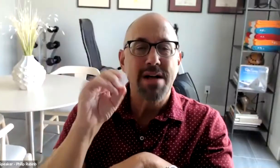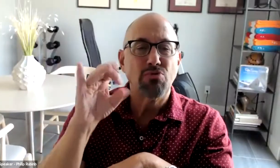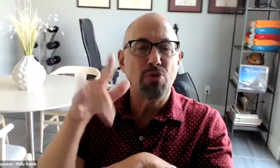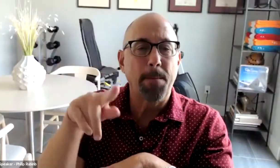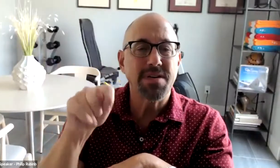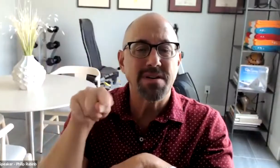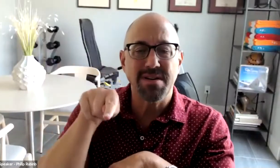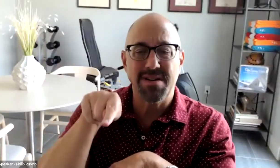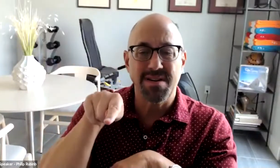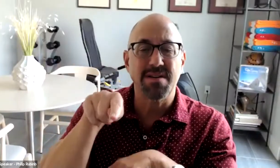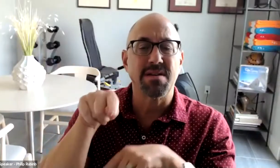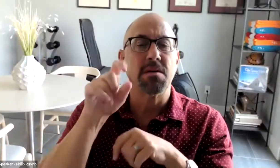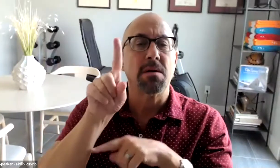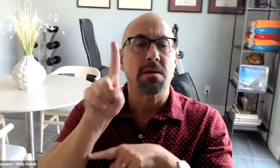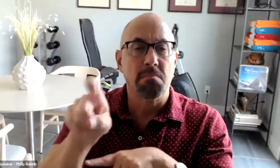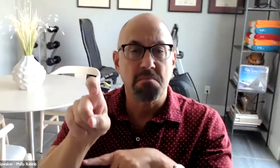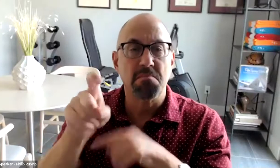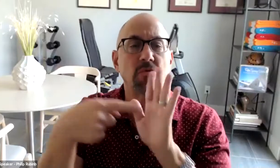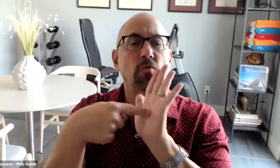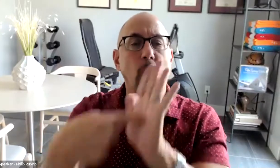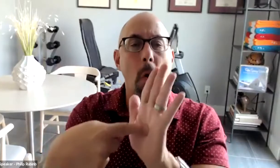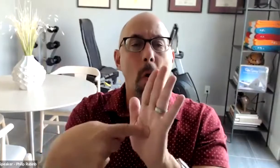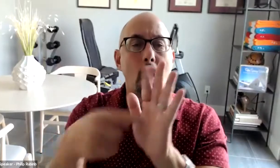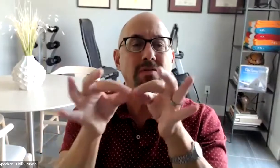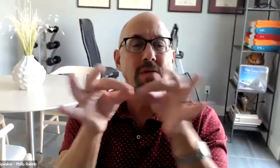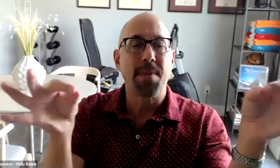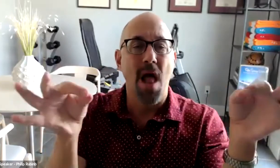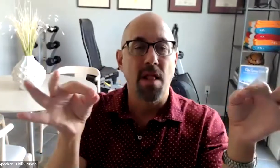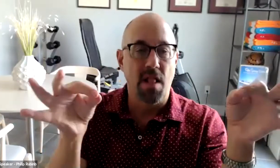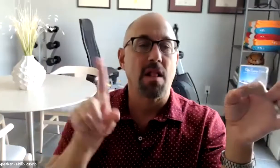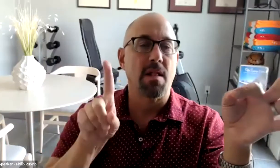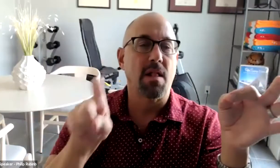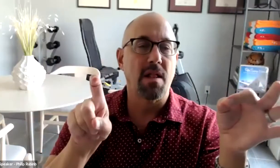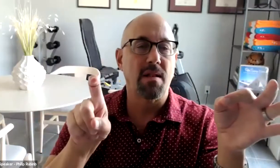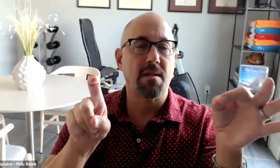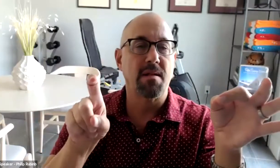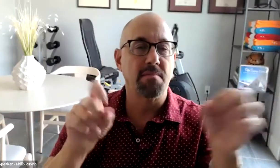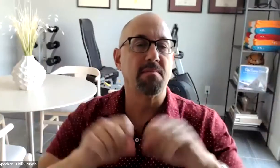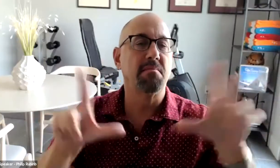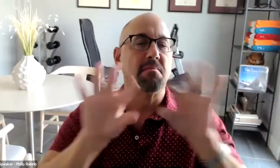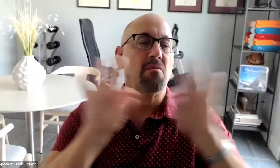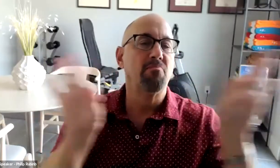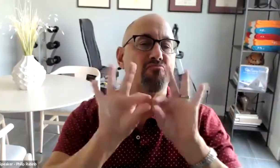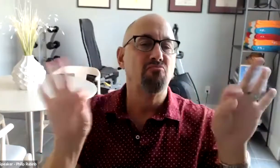there's closed captions at the bottom. There's a live transcript button that you can just touch,